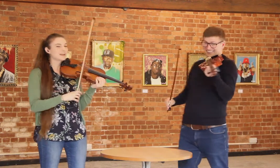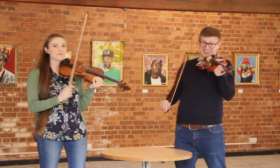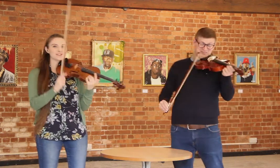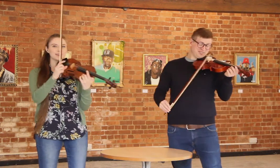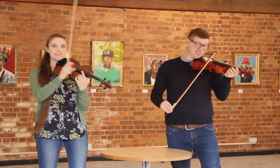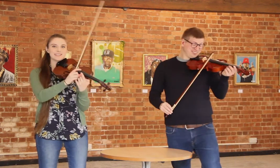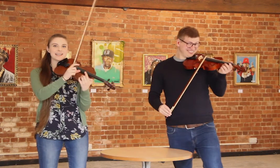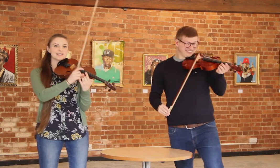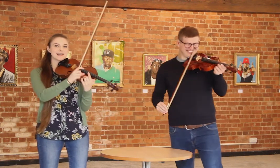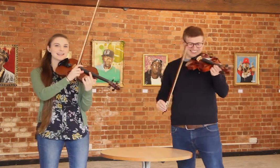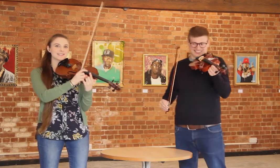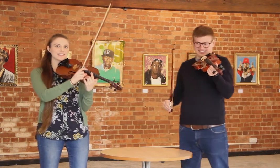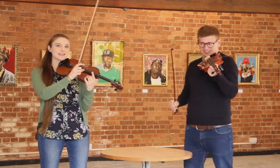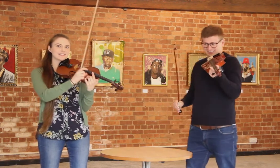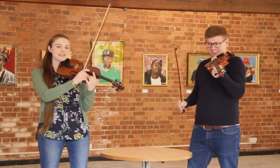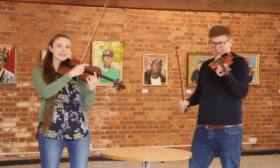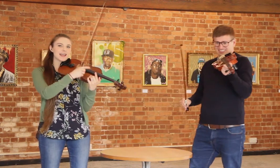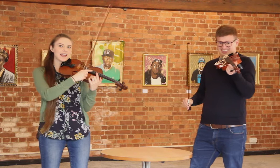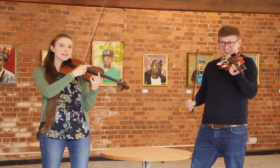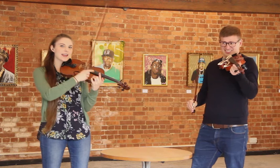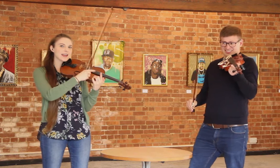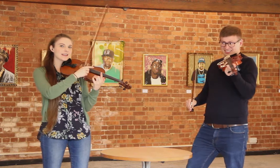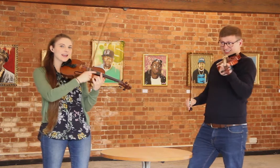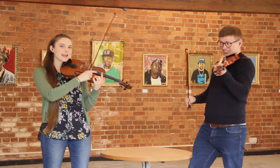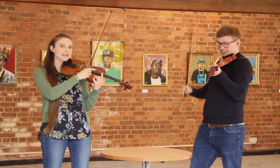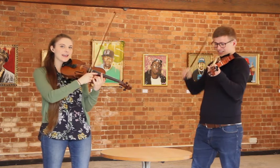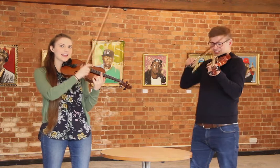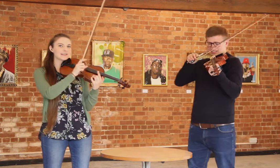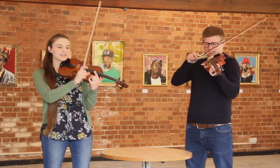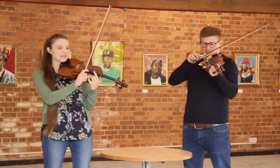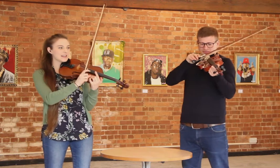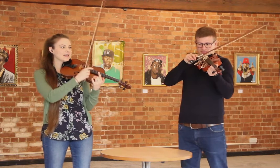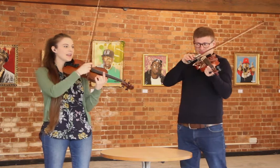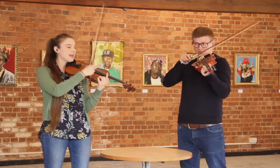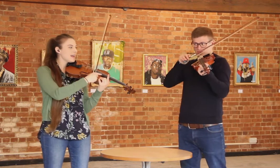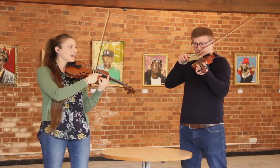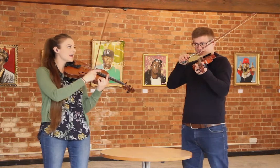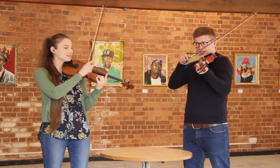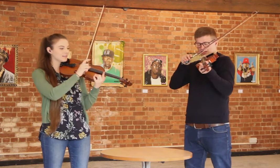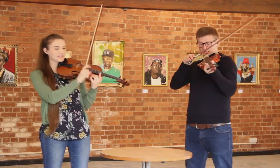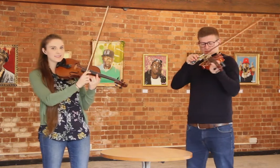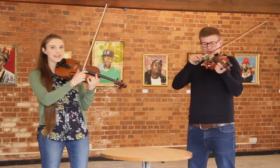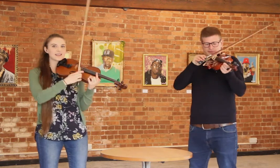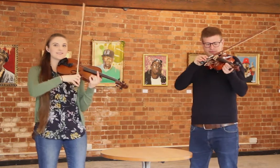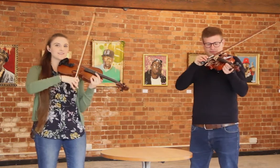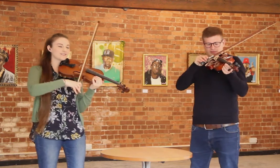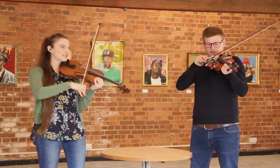We’ll do (singing) DDDD, AAAA, D, A, D, sh!